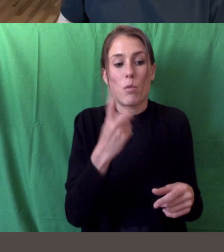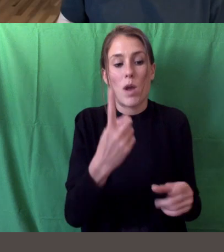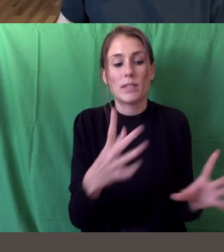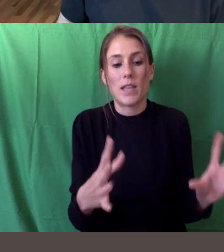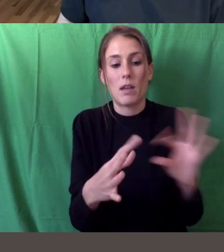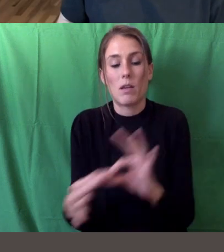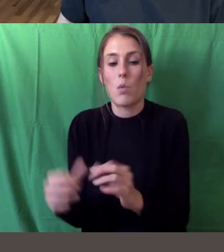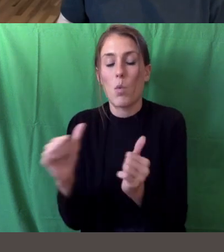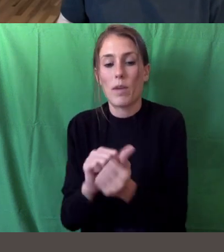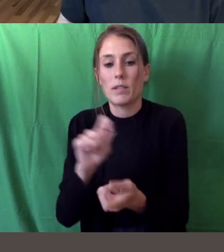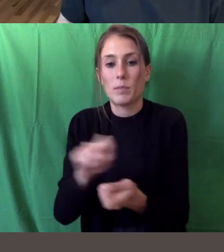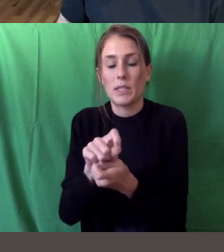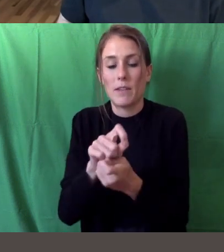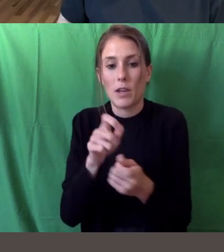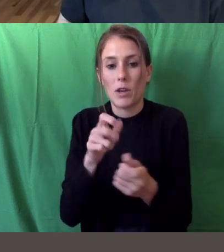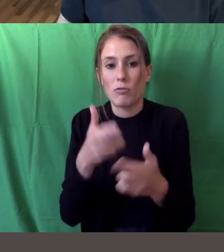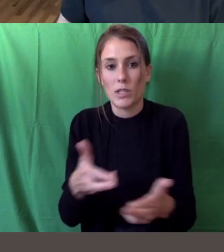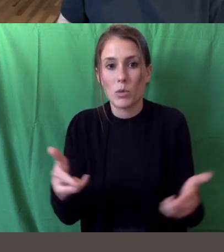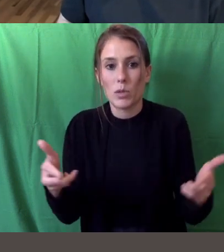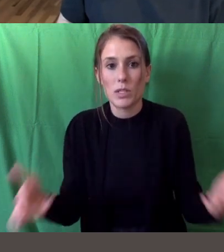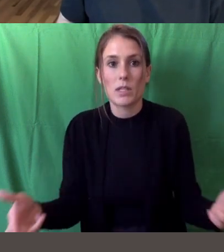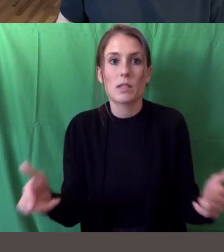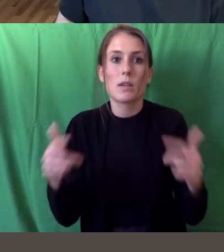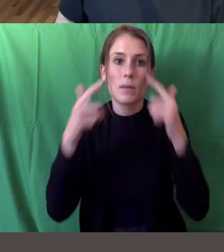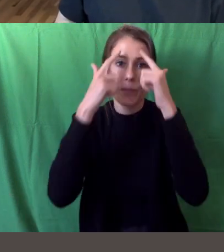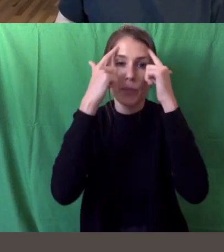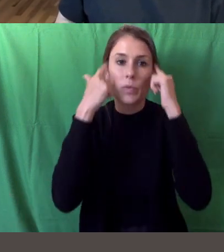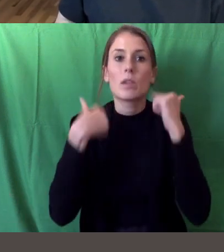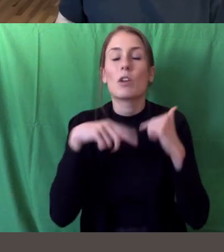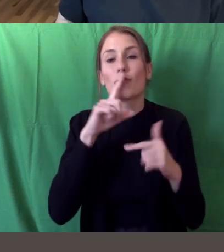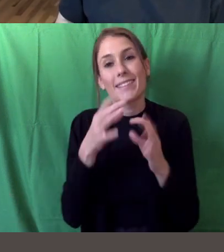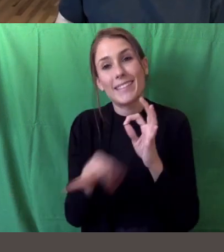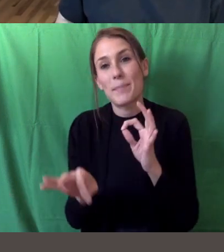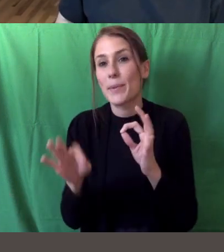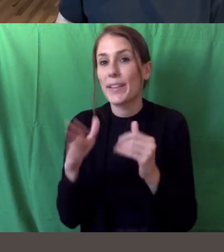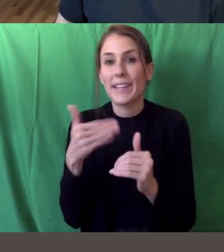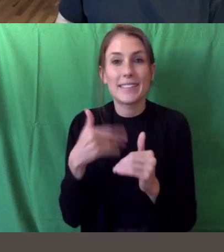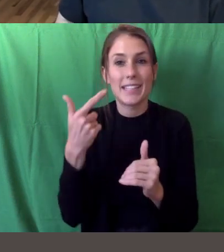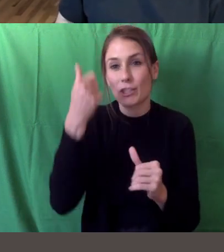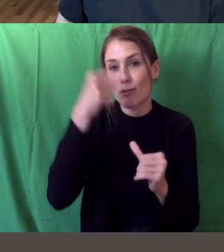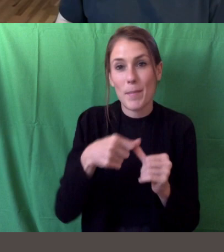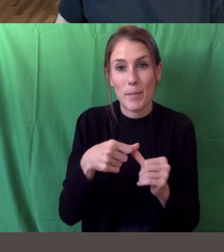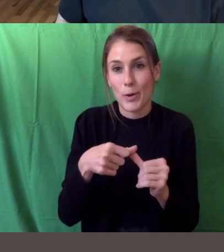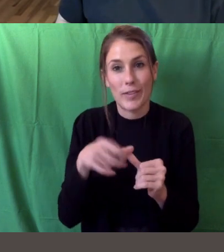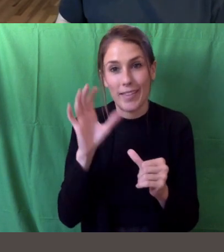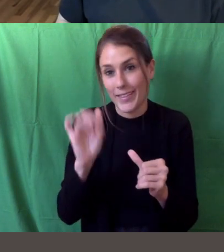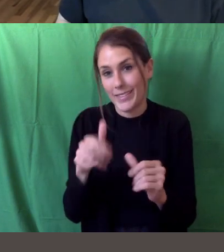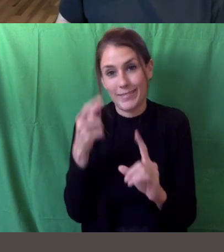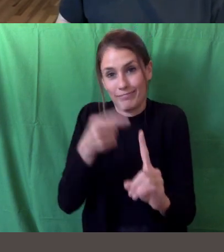and require you to pass in a bunch of flags and parameters. Simple and easy to remember is the name of the game here.